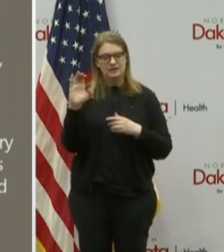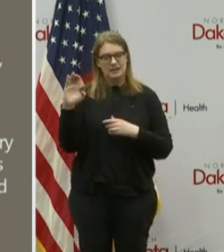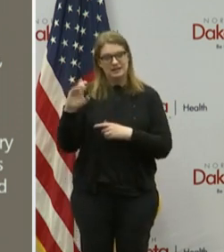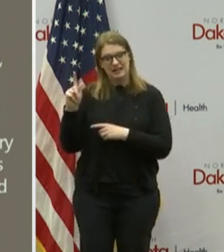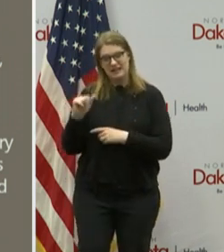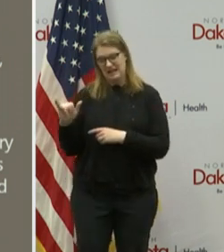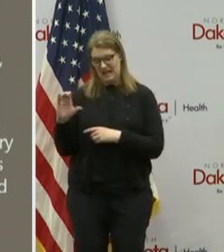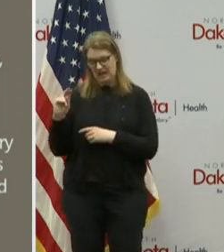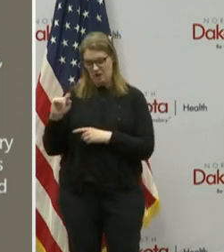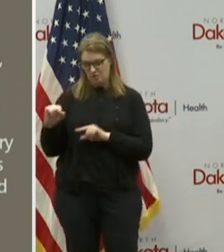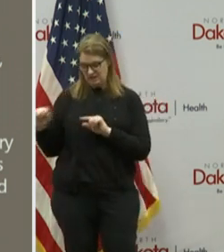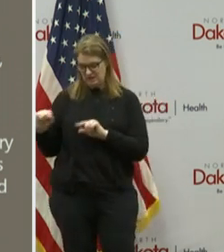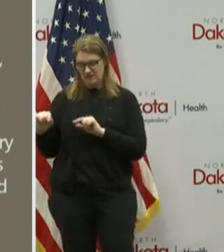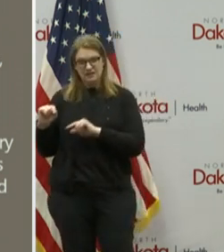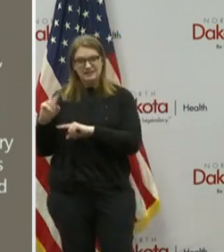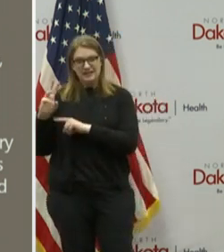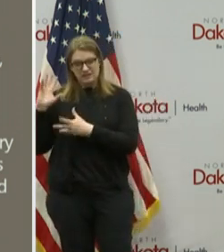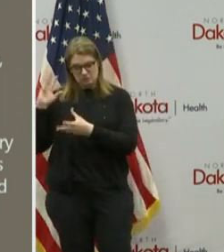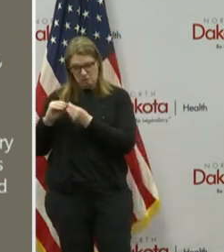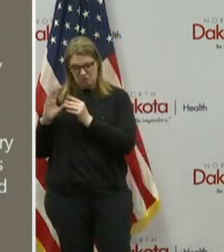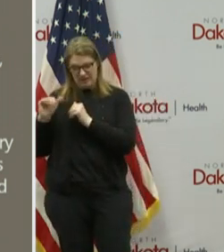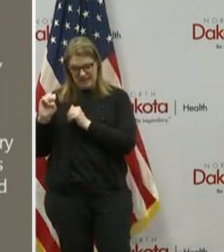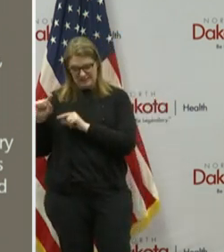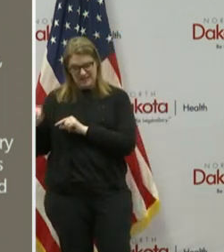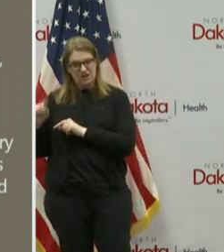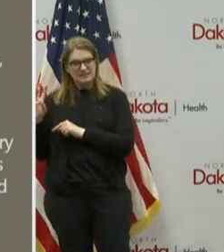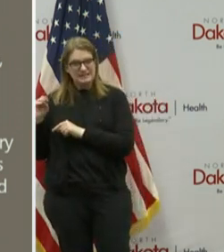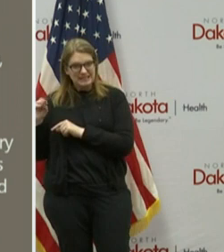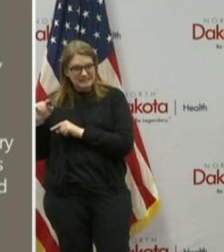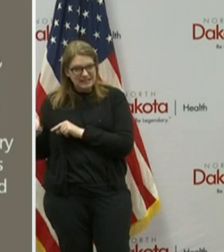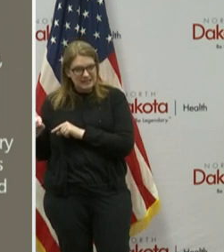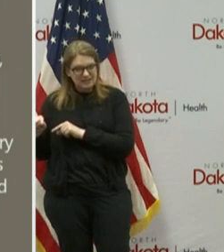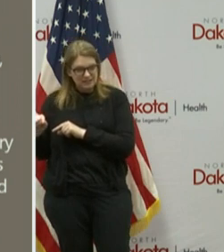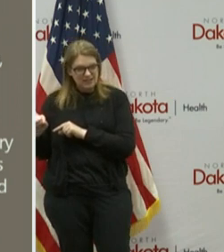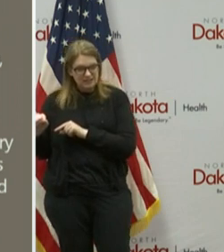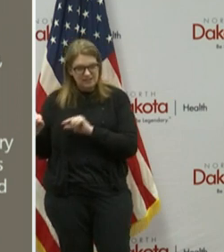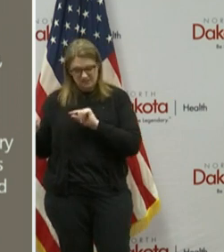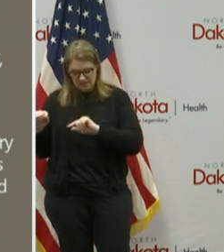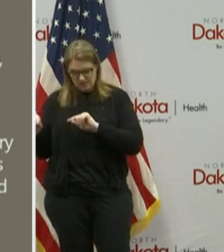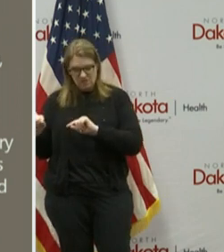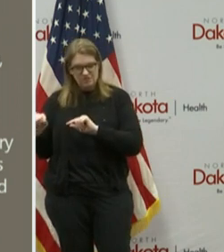WE ARE FOCUSED ON 60 CASES CUMULATIVE ON THE CLAY COUNTY SIDE. SO THE METRO AREA HAS THE